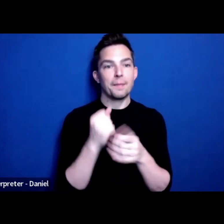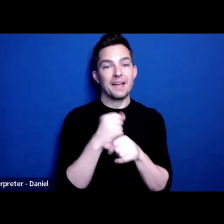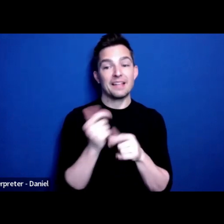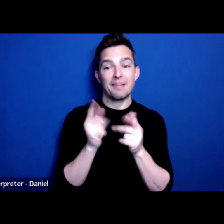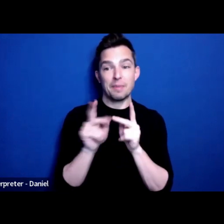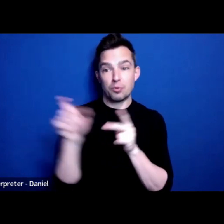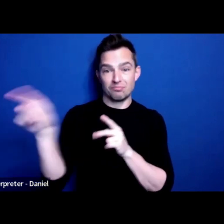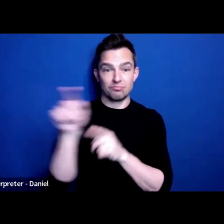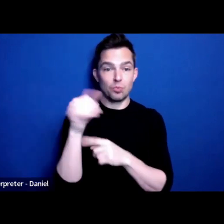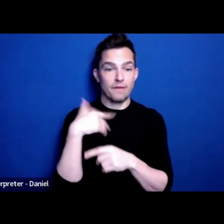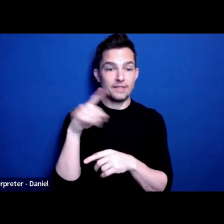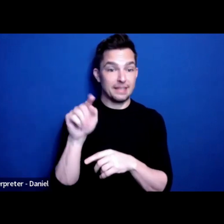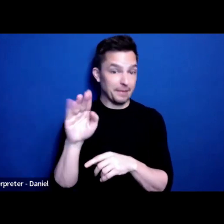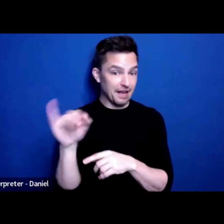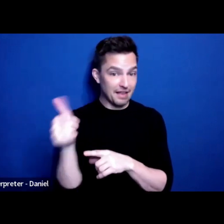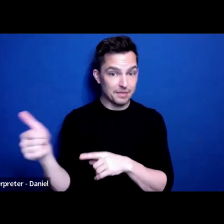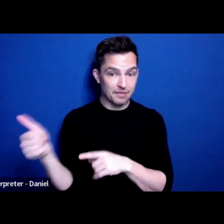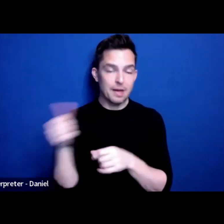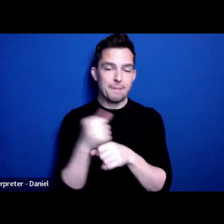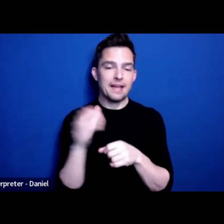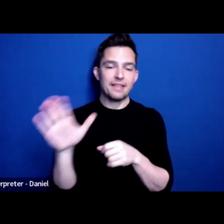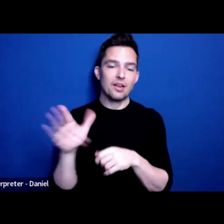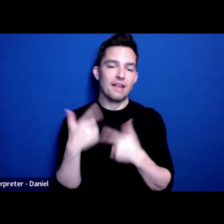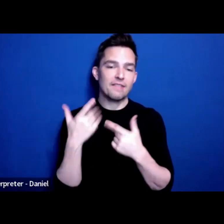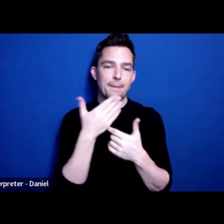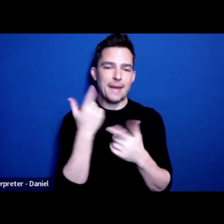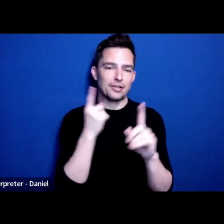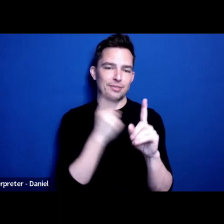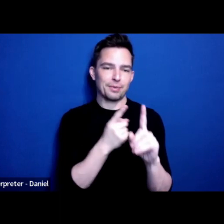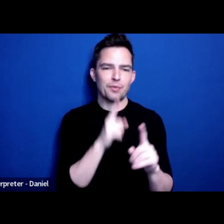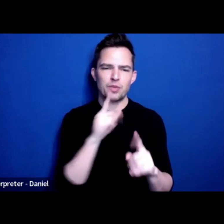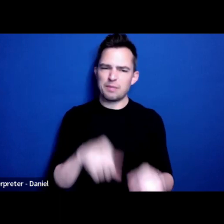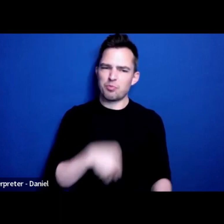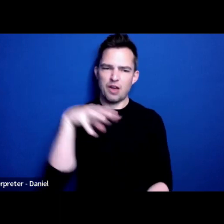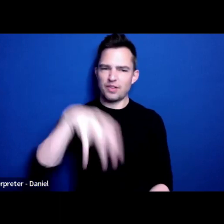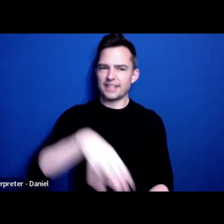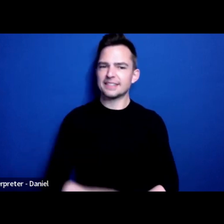TBI better. So I'm really proud of that. In the last year,